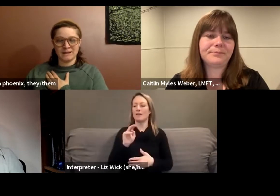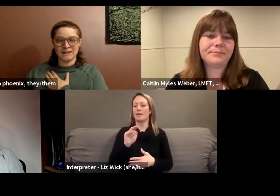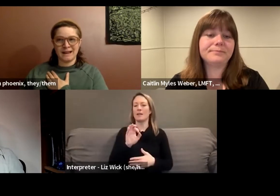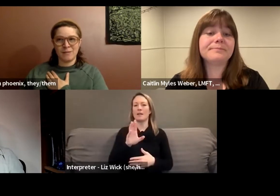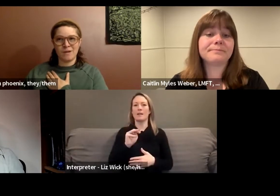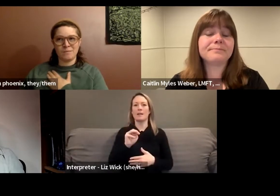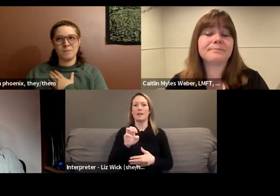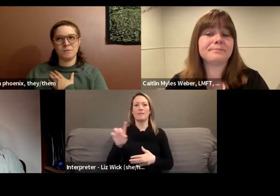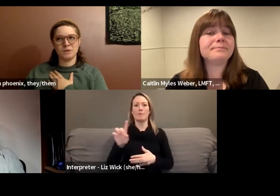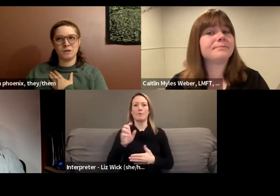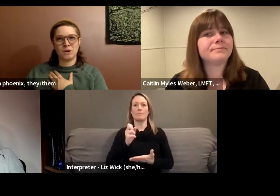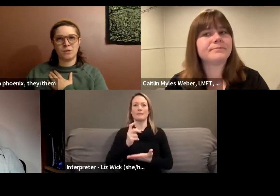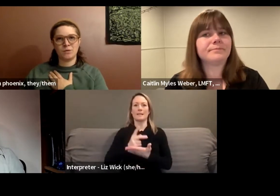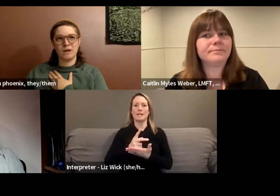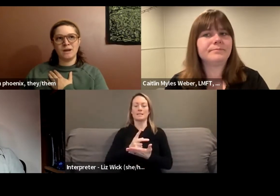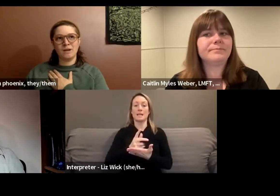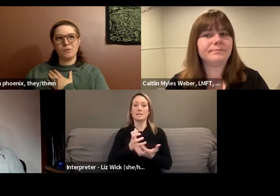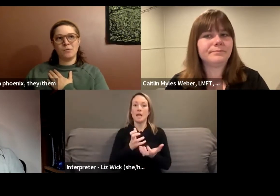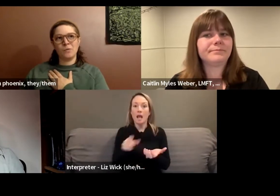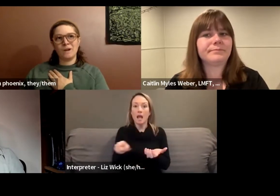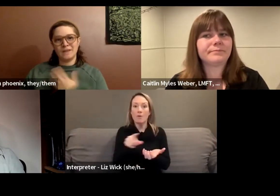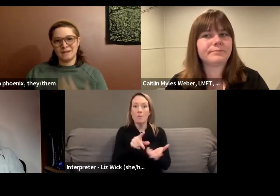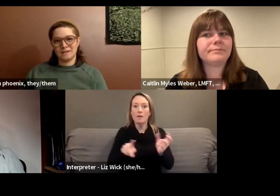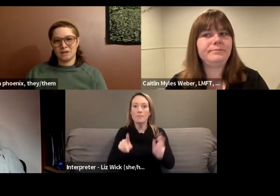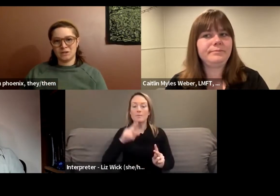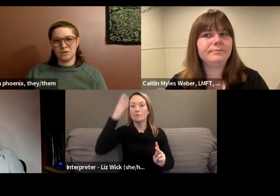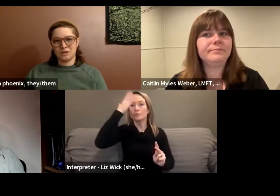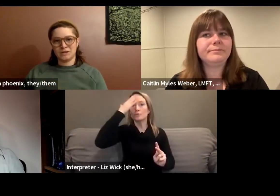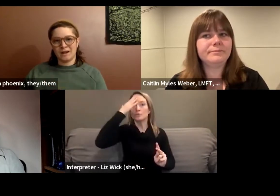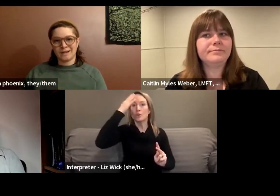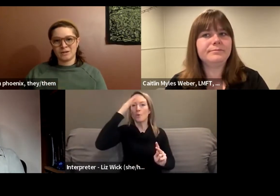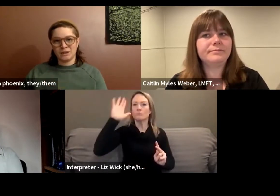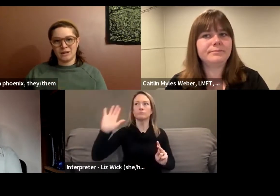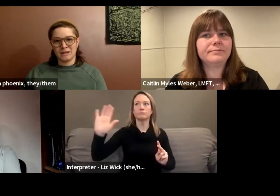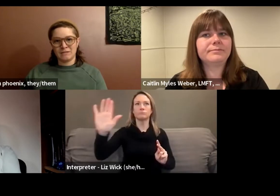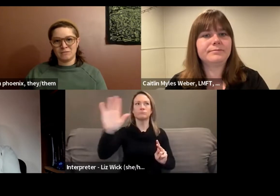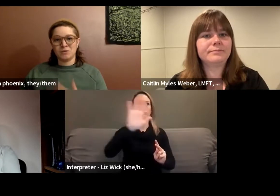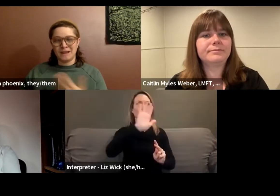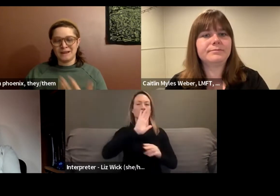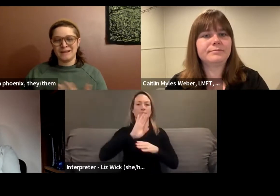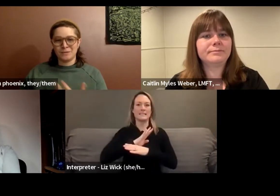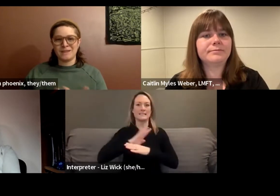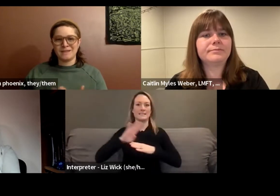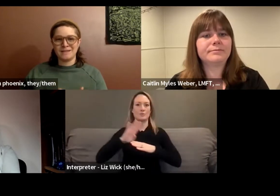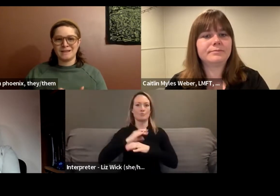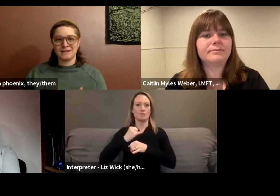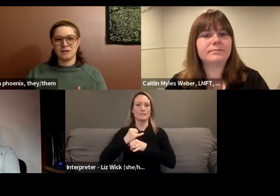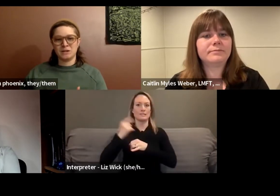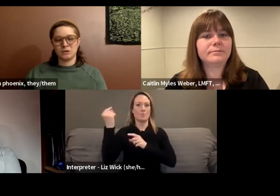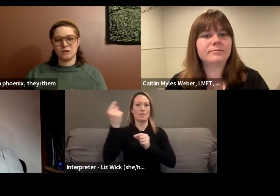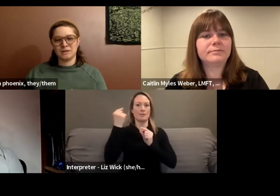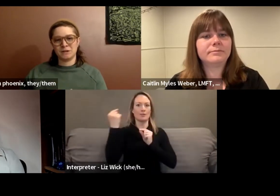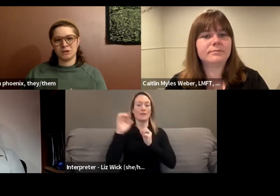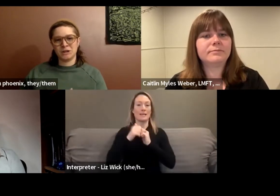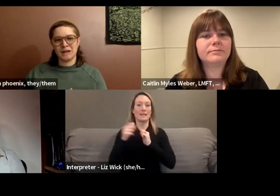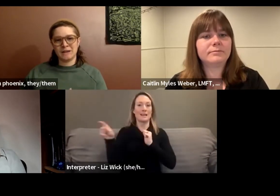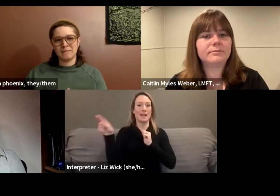is that I want people to know what the institutions are actually doing and the way that the institution is functioning